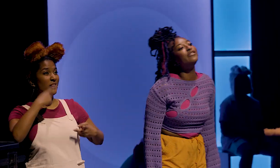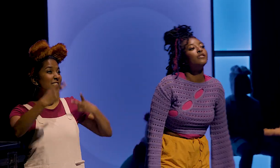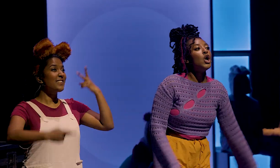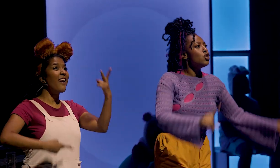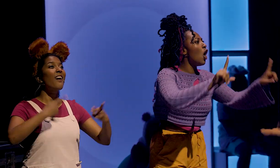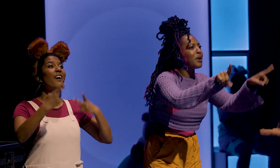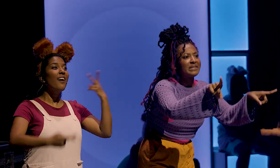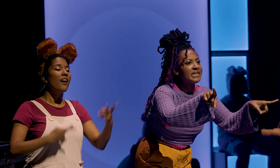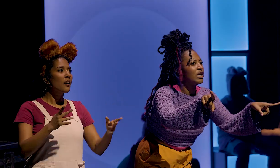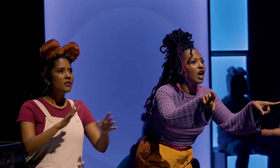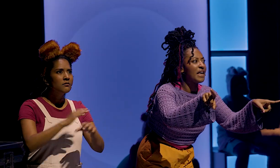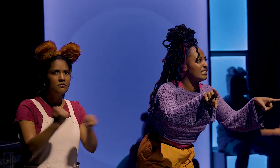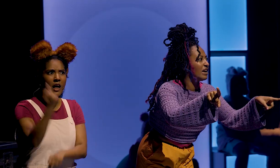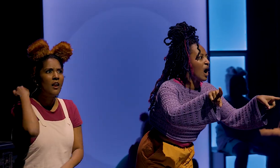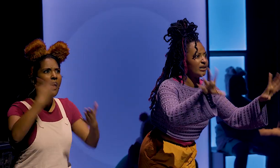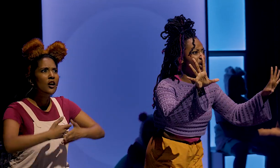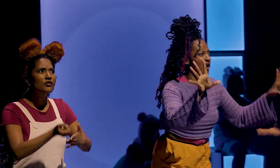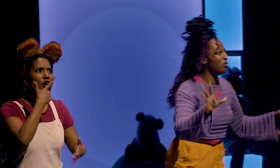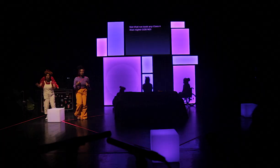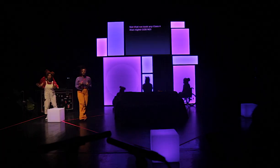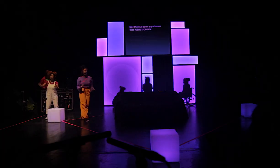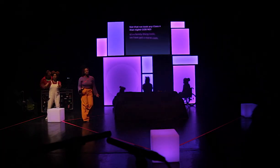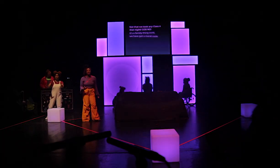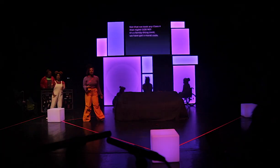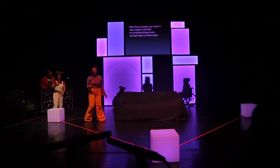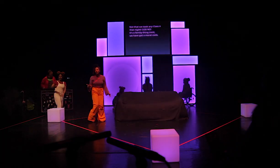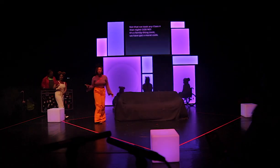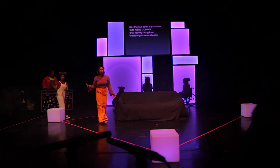down. Not that we didn't need Class As that night! God no, it was a family thing. We